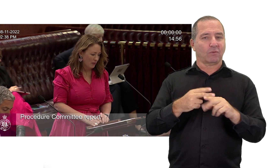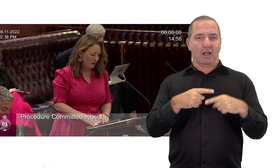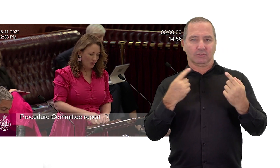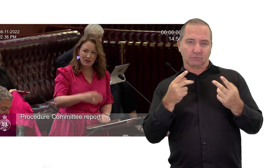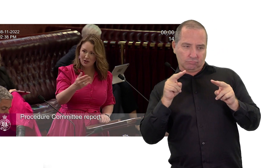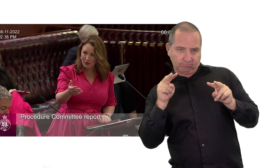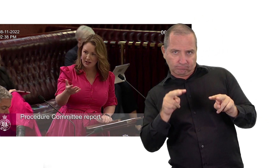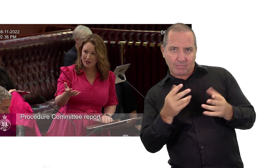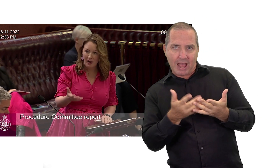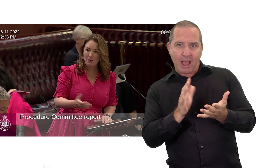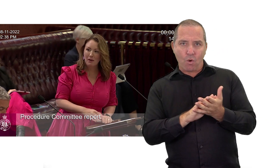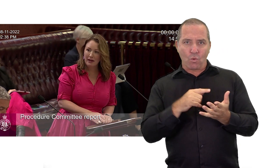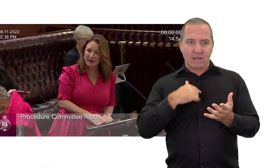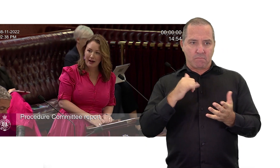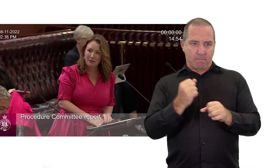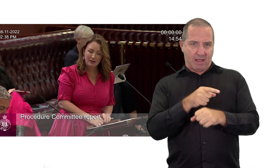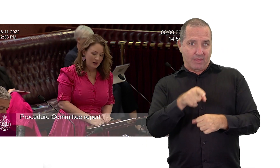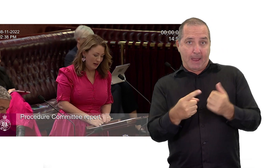and for us to look into how we might make that happen.